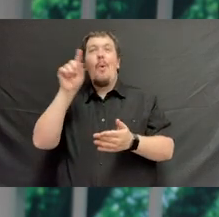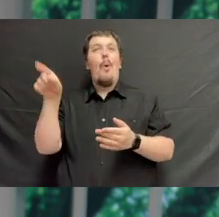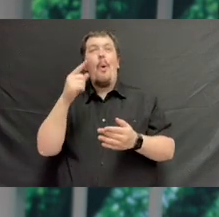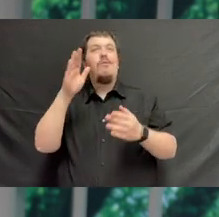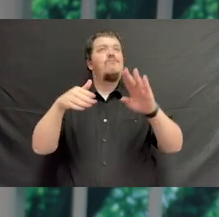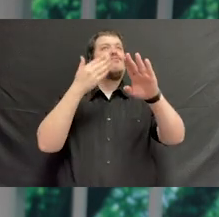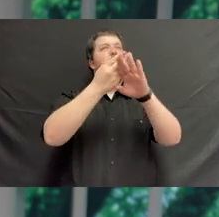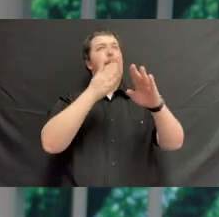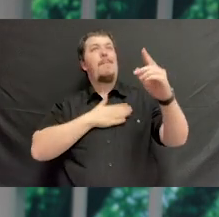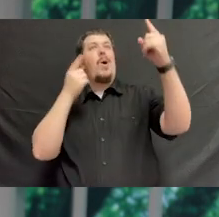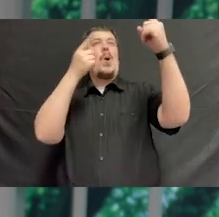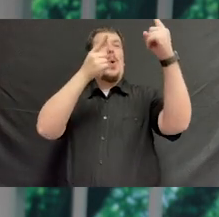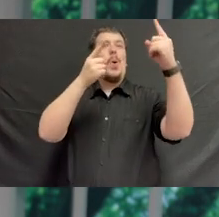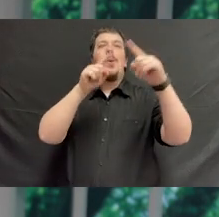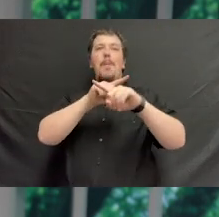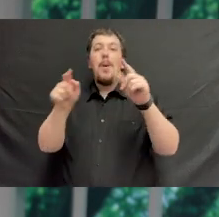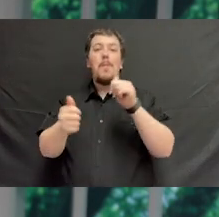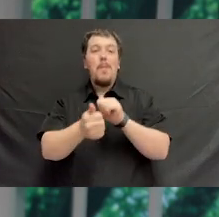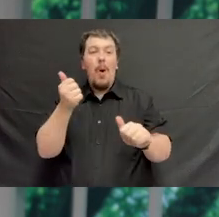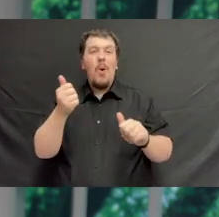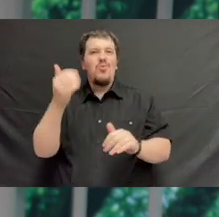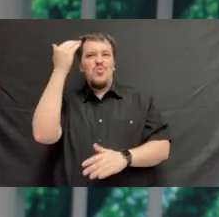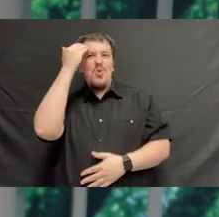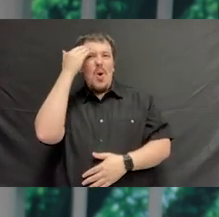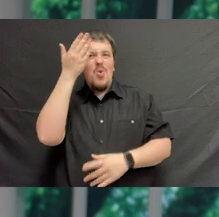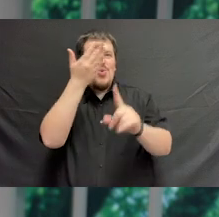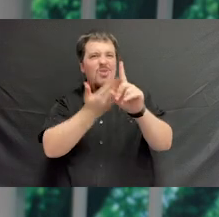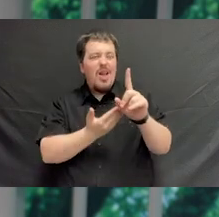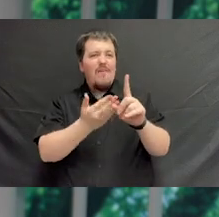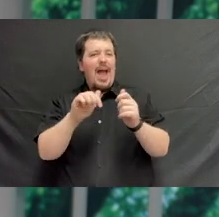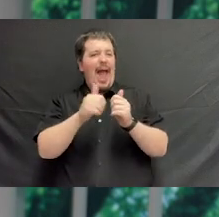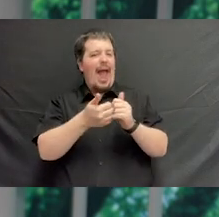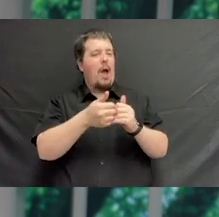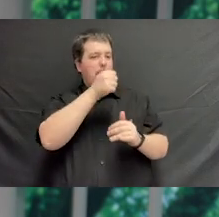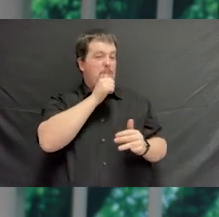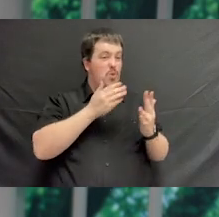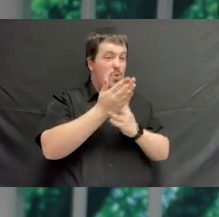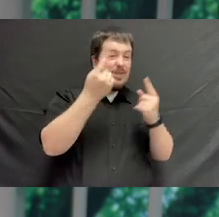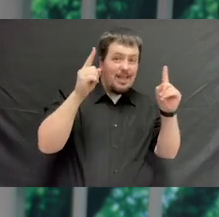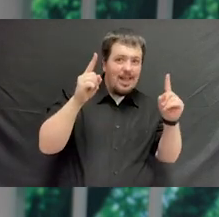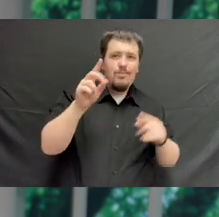and you're usually measured not by how you handle successes, but how you handle disappointments.